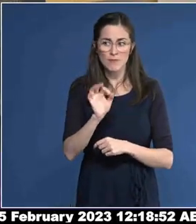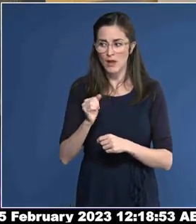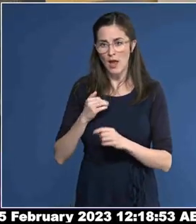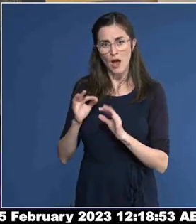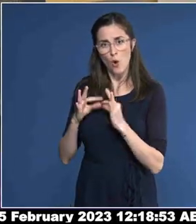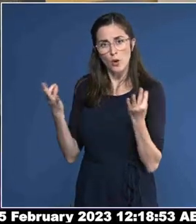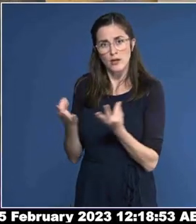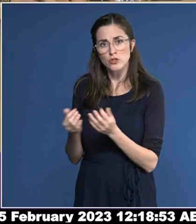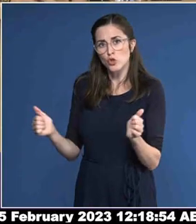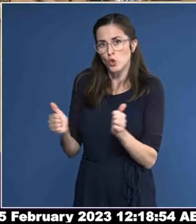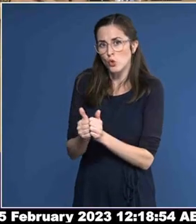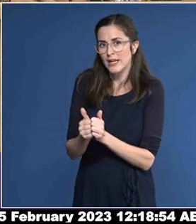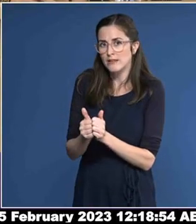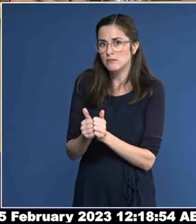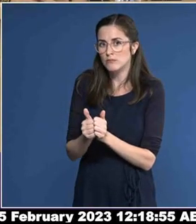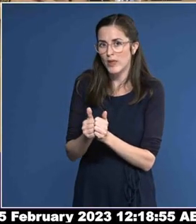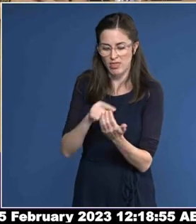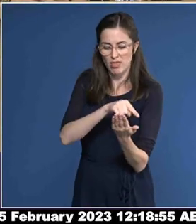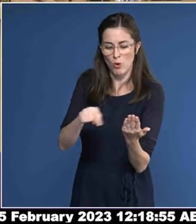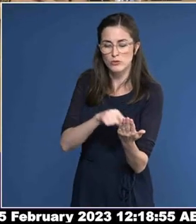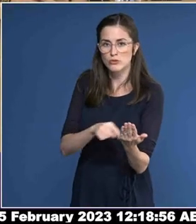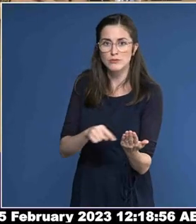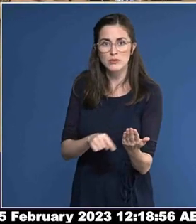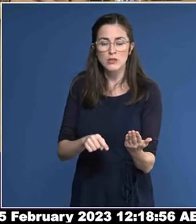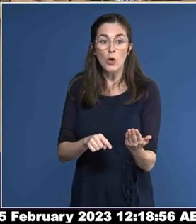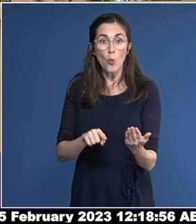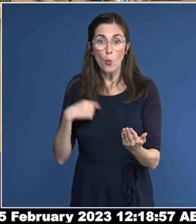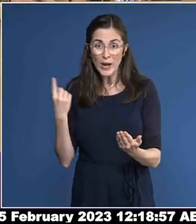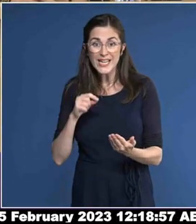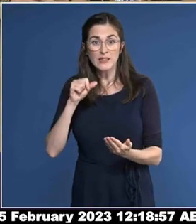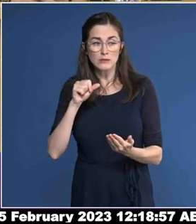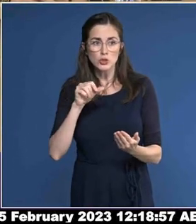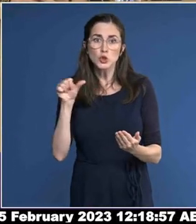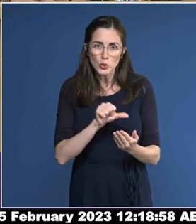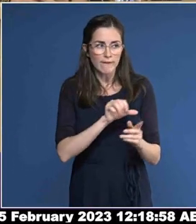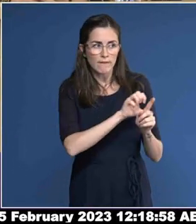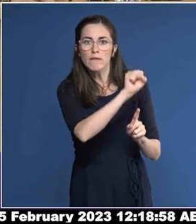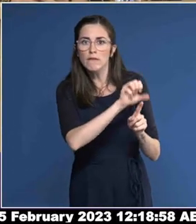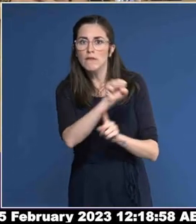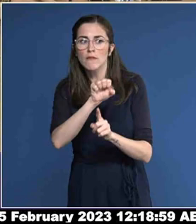I agree with those findings. There were signs and signals that there was dysfunction occurring in the organisation.